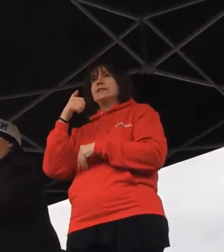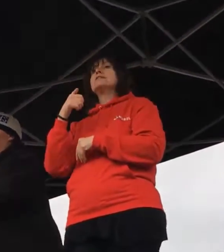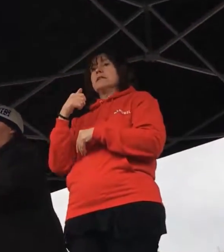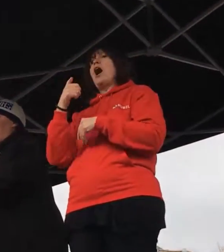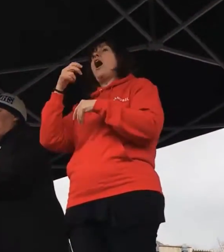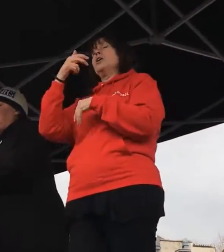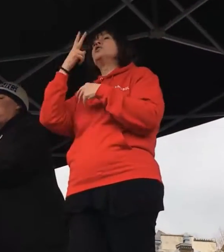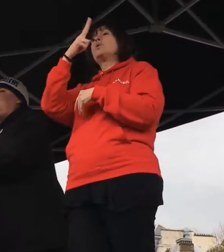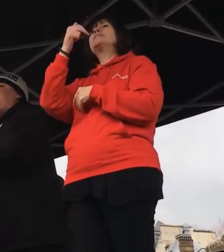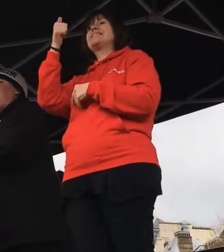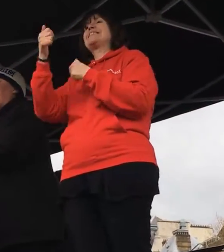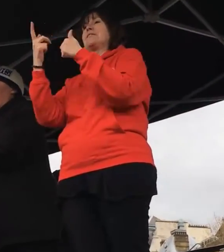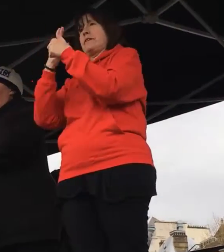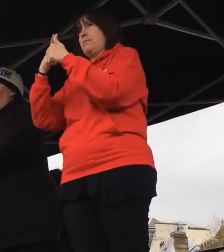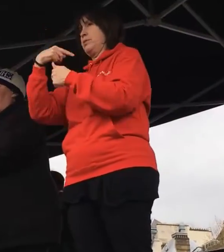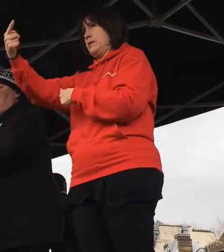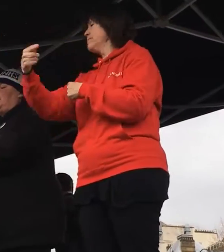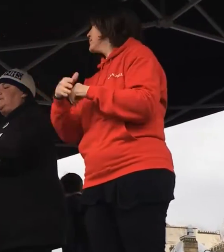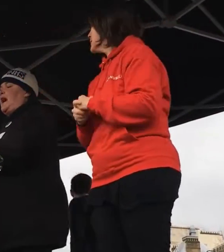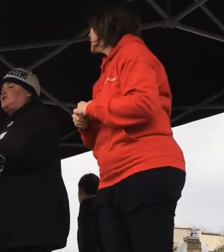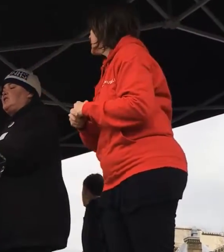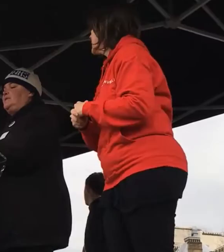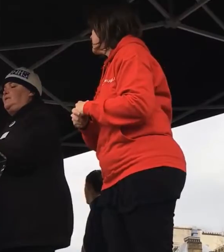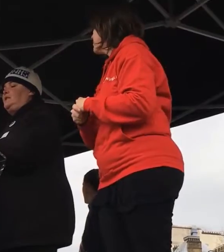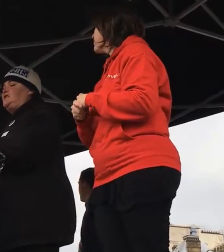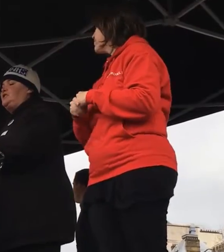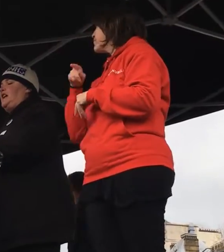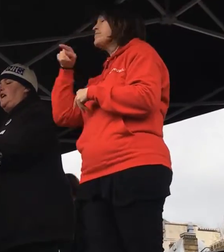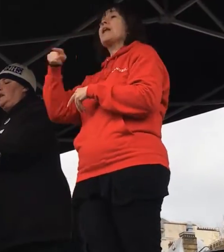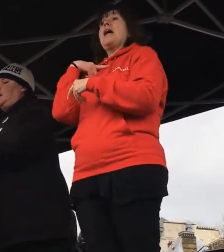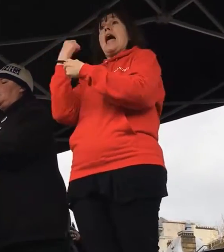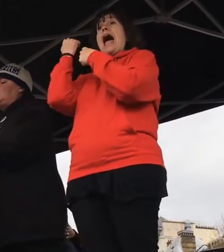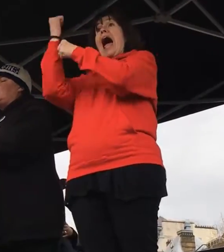Paula: Over the Summer, DPAC will be preparing for our week of action for this year, which